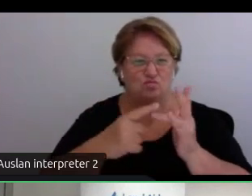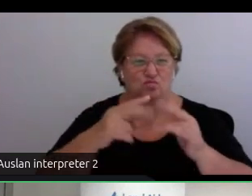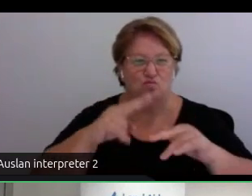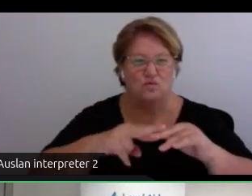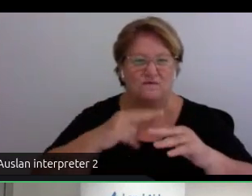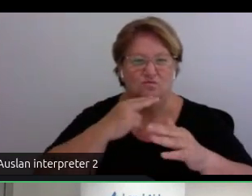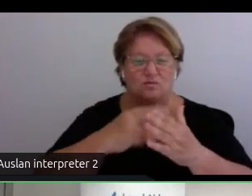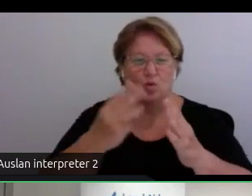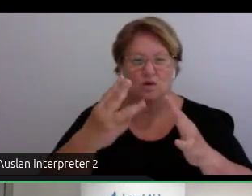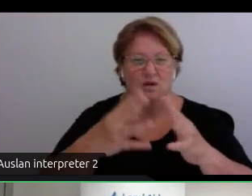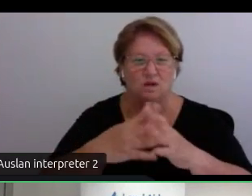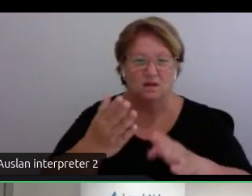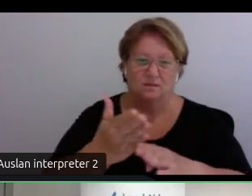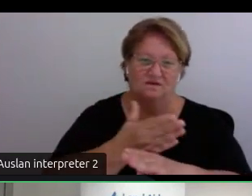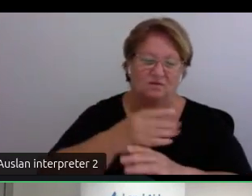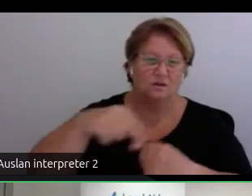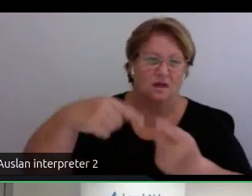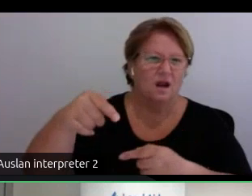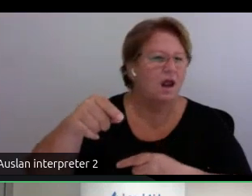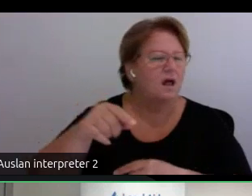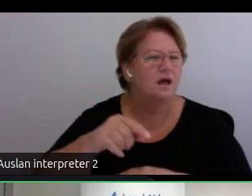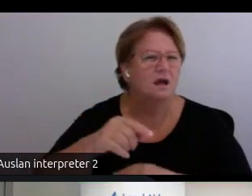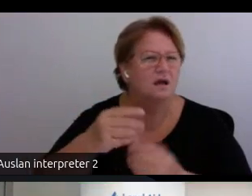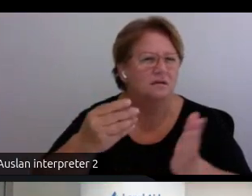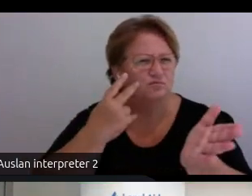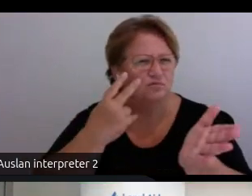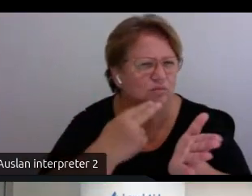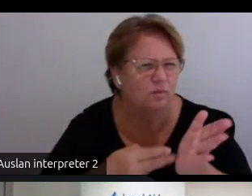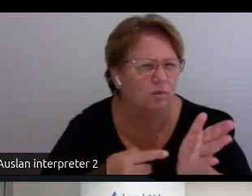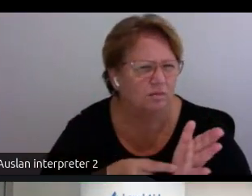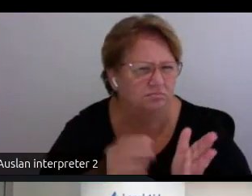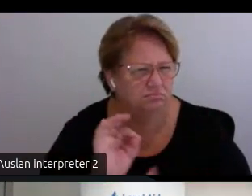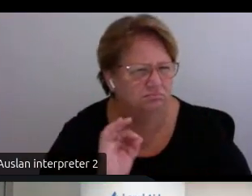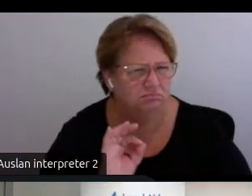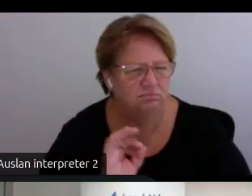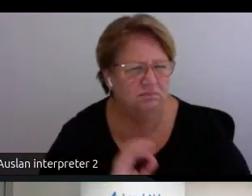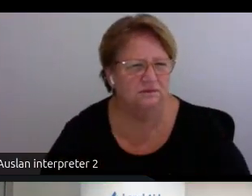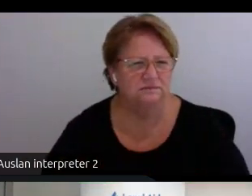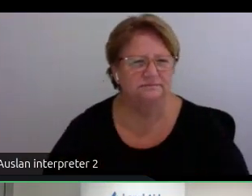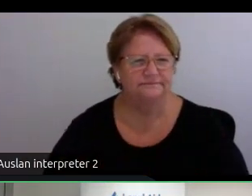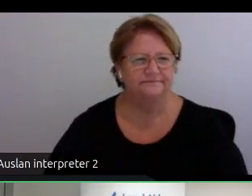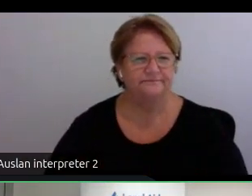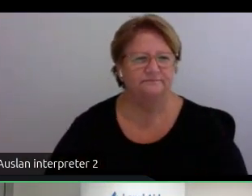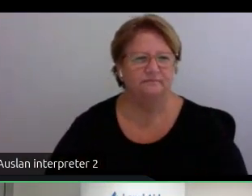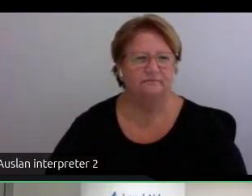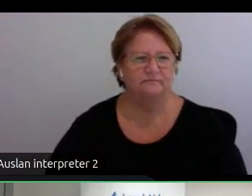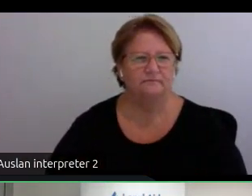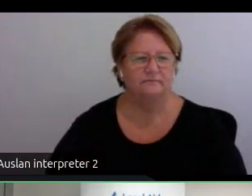the cyclone. So, he had some evidence showing that lack of maintenance was not a thing. He was being